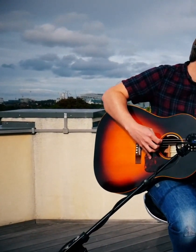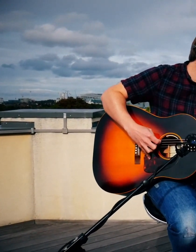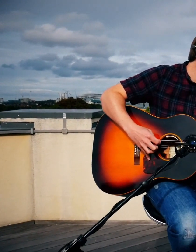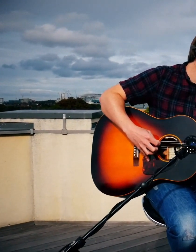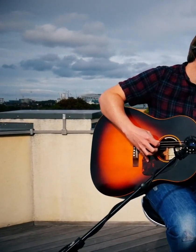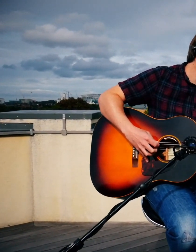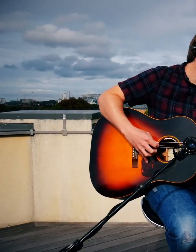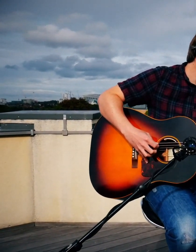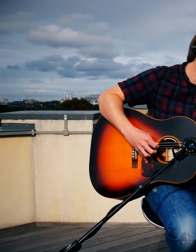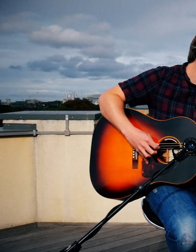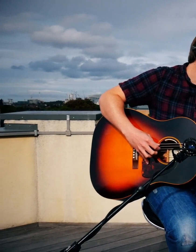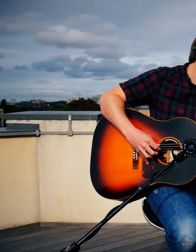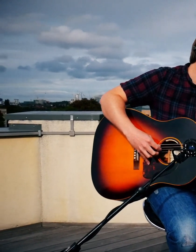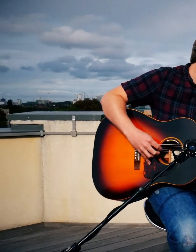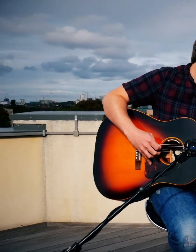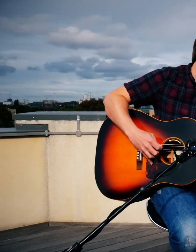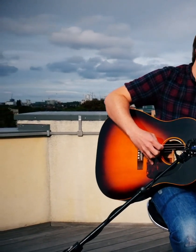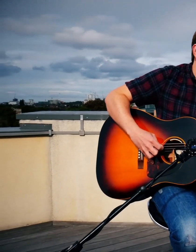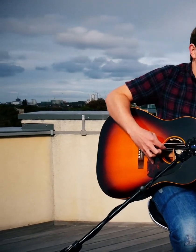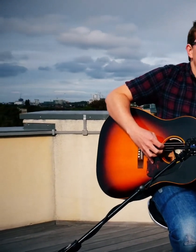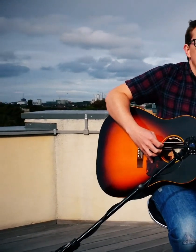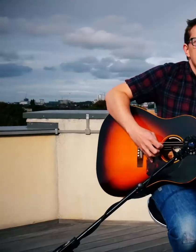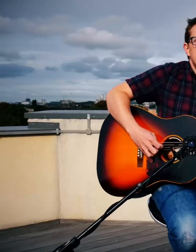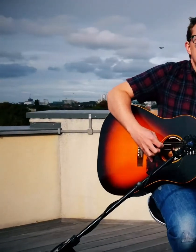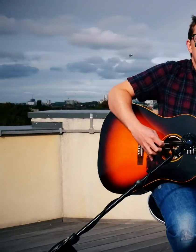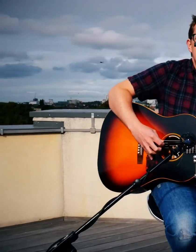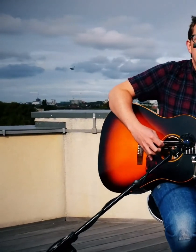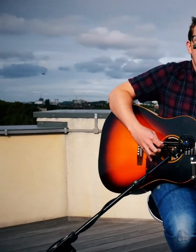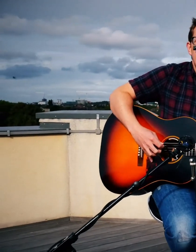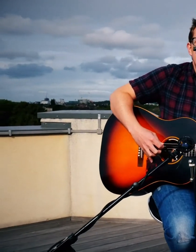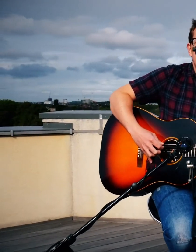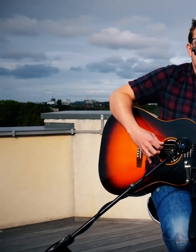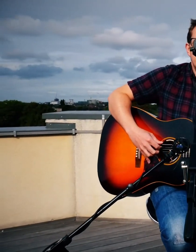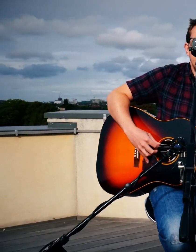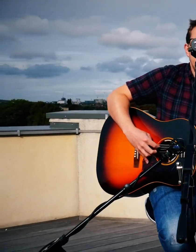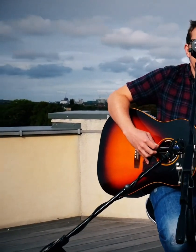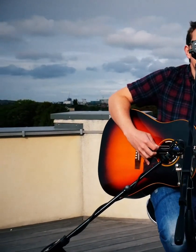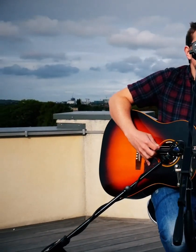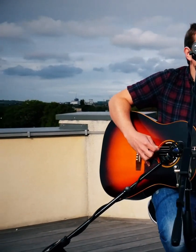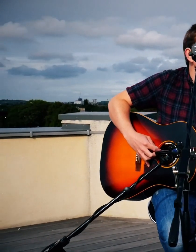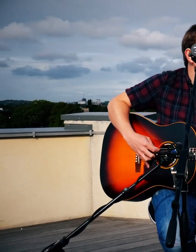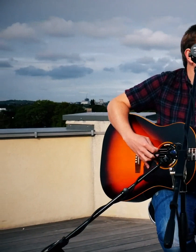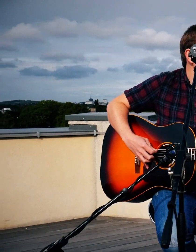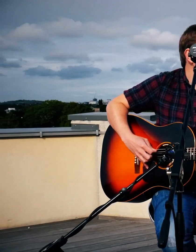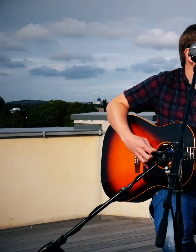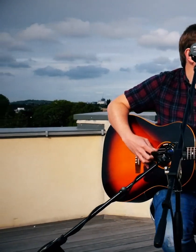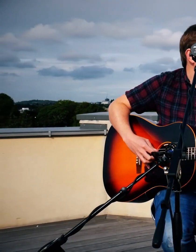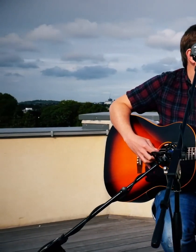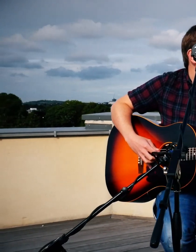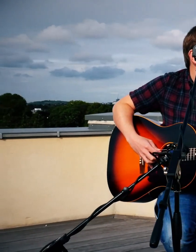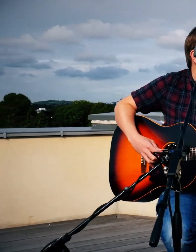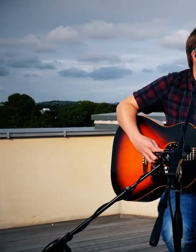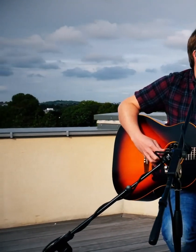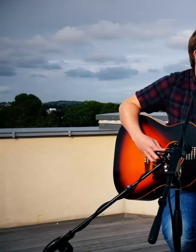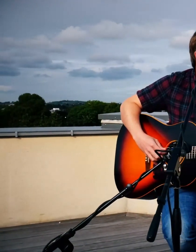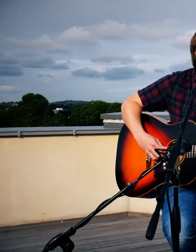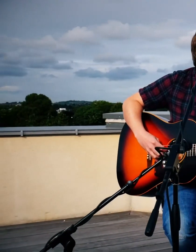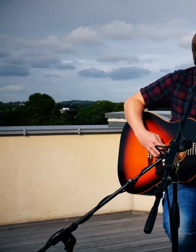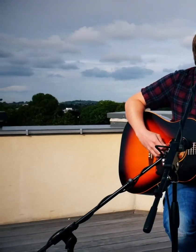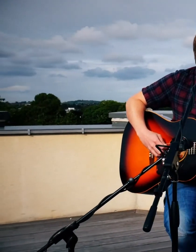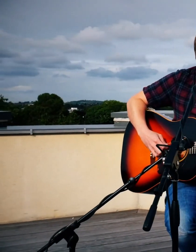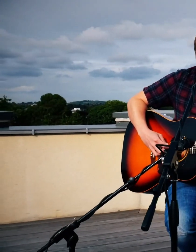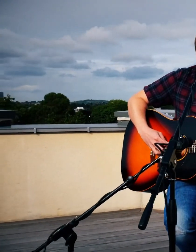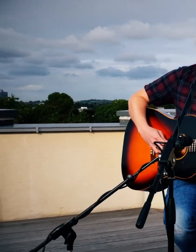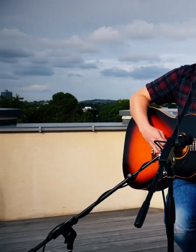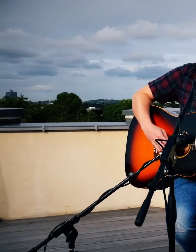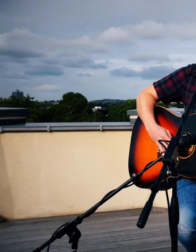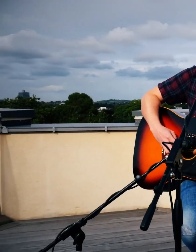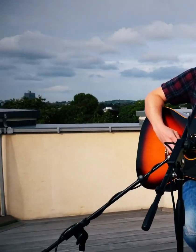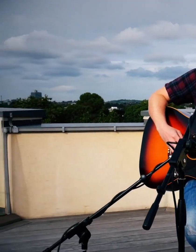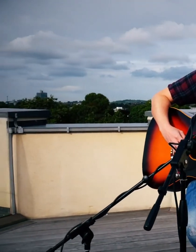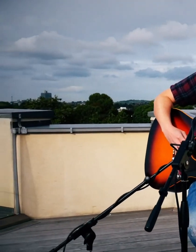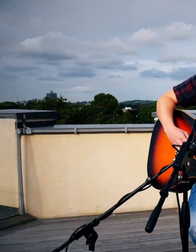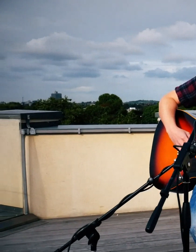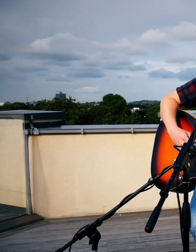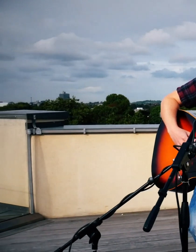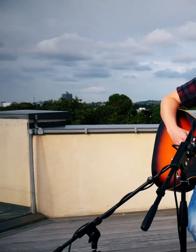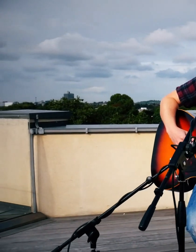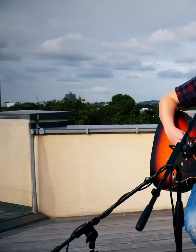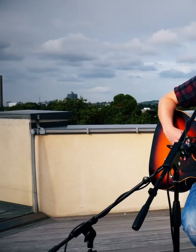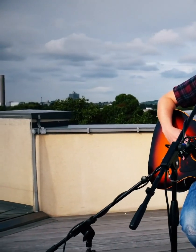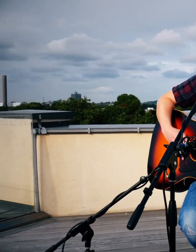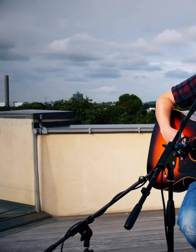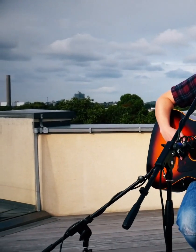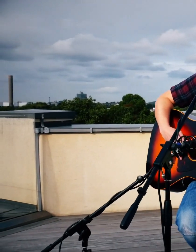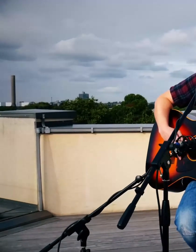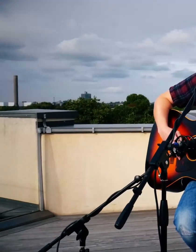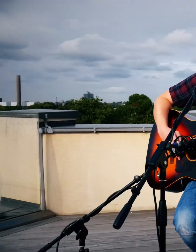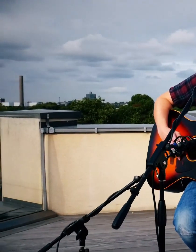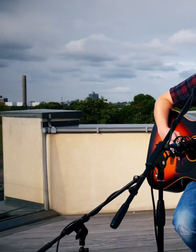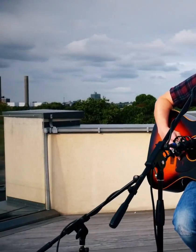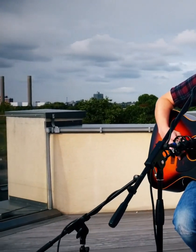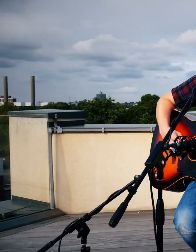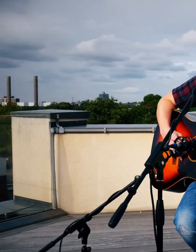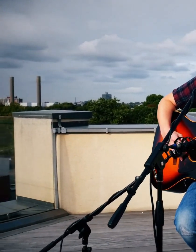You can't un-throw a punch You can't un-cry a tear